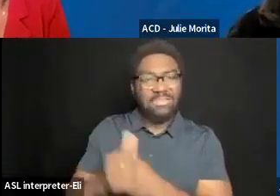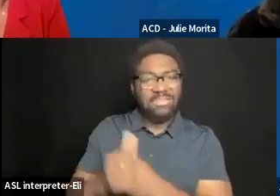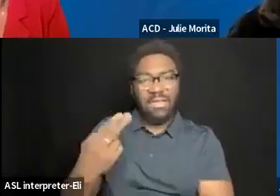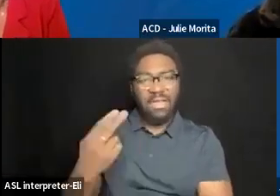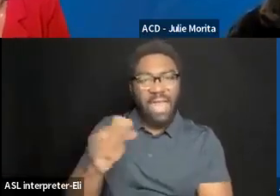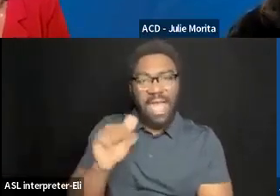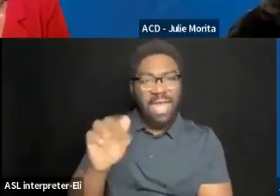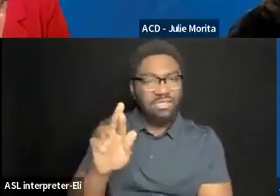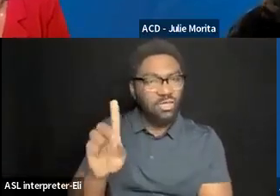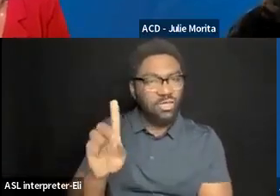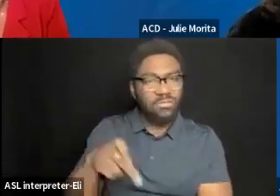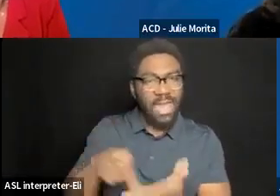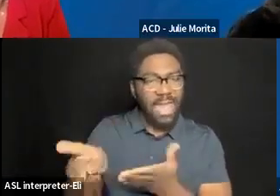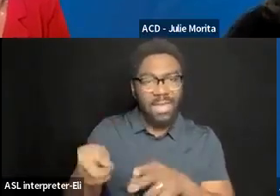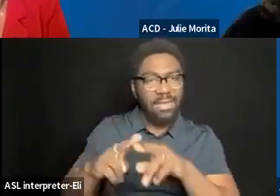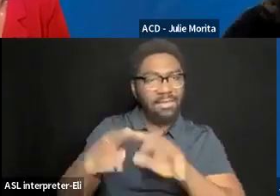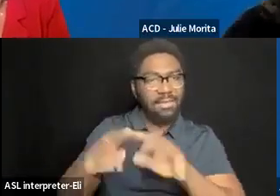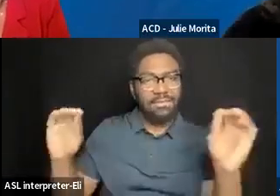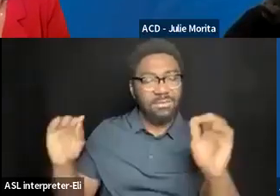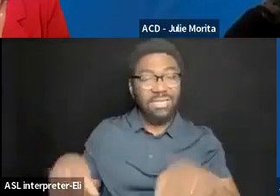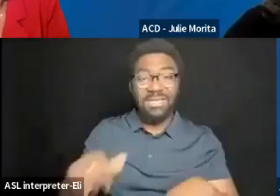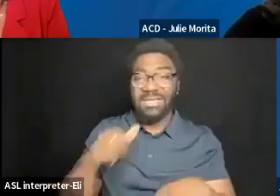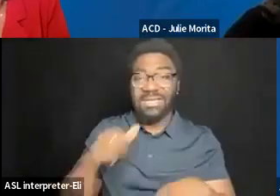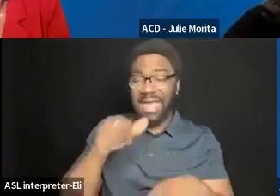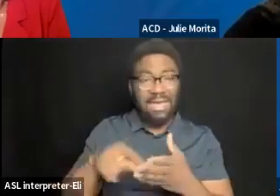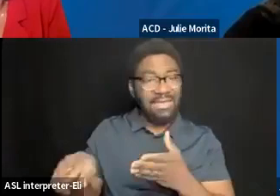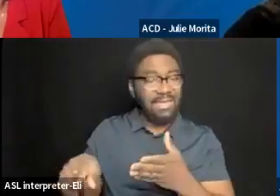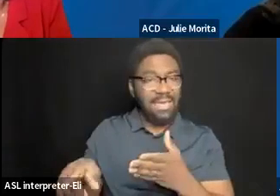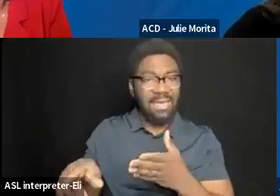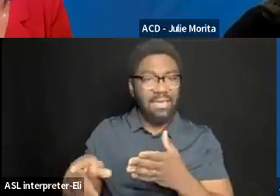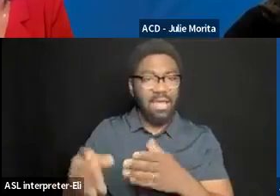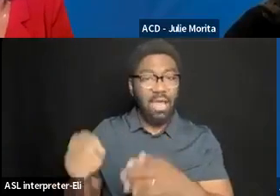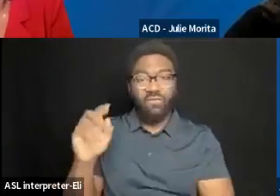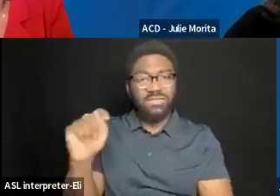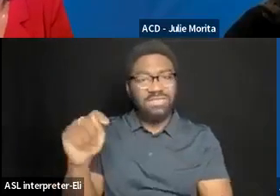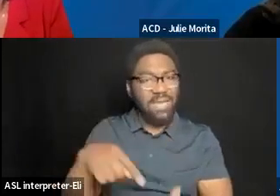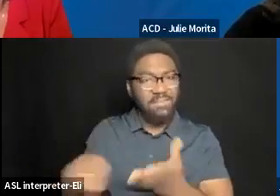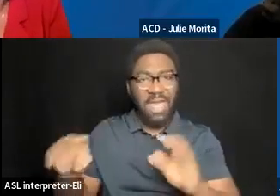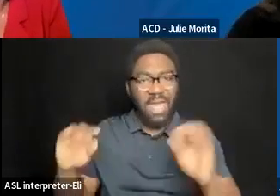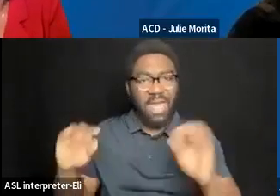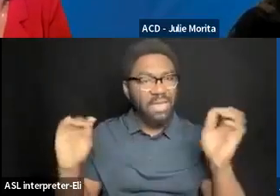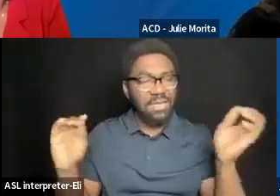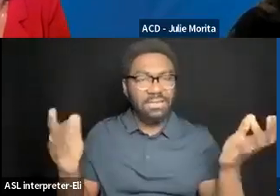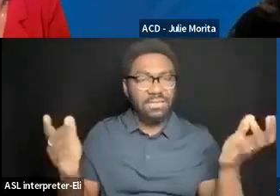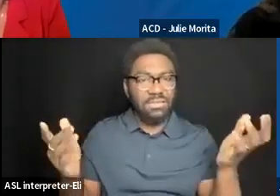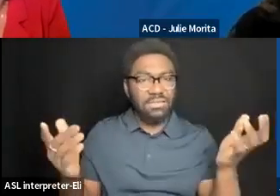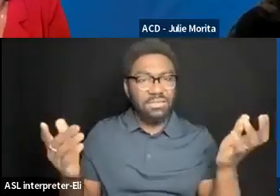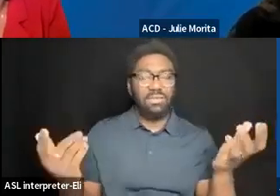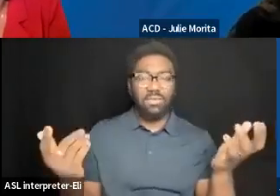So as we think about those kinds of human resource authorities that if we are intended to be a large-scale response-based